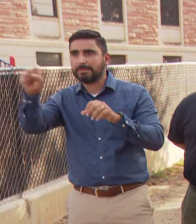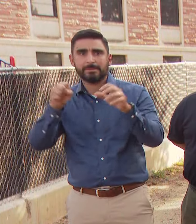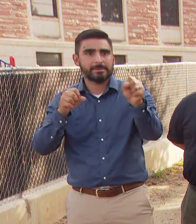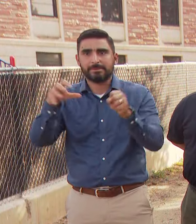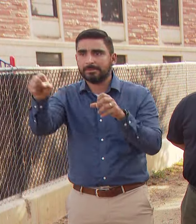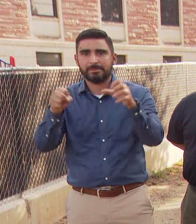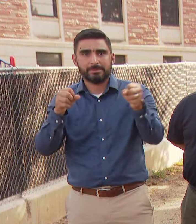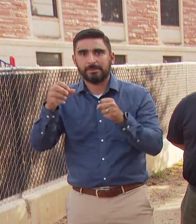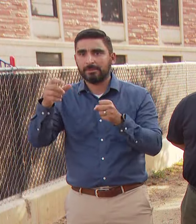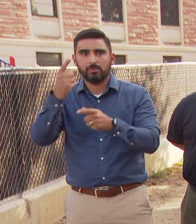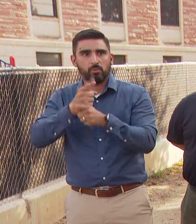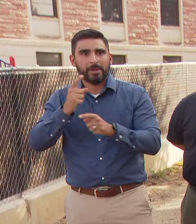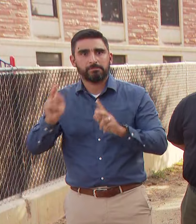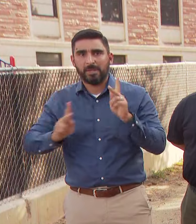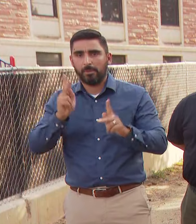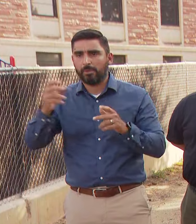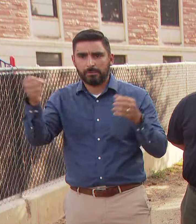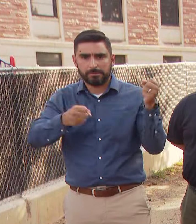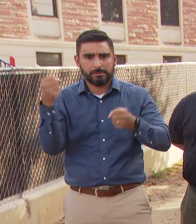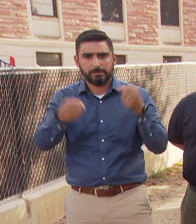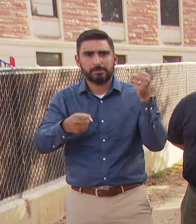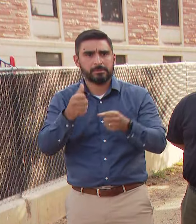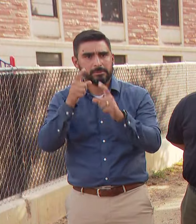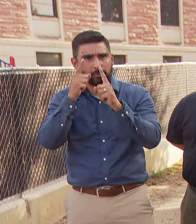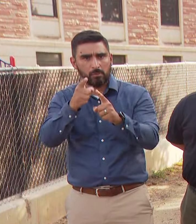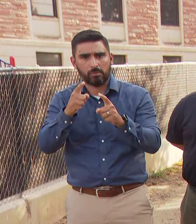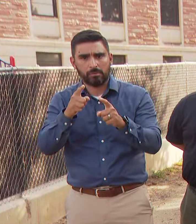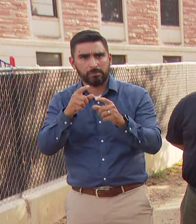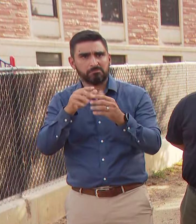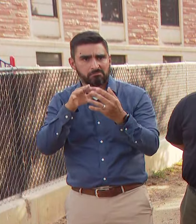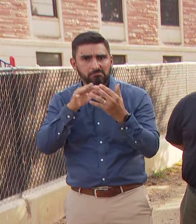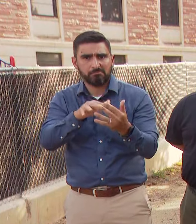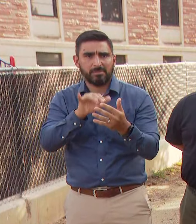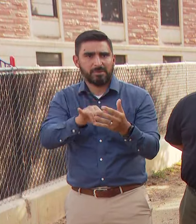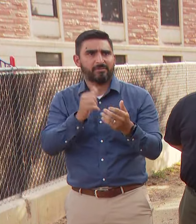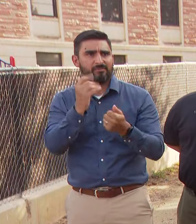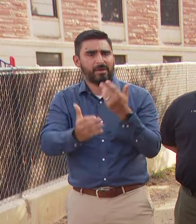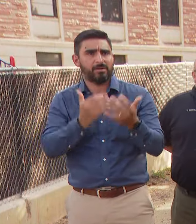to get all the right people in the right place and attack this fire quickly. Are there still